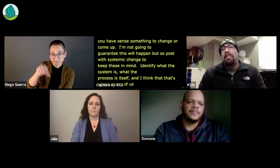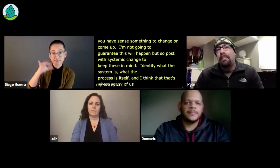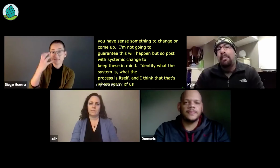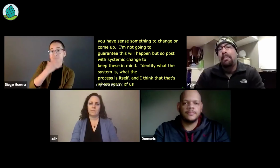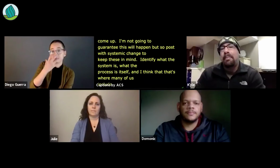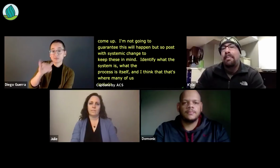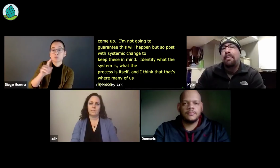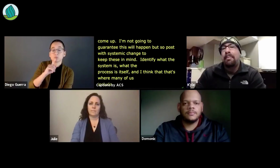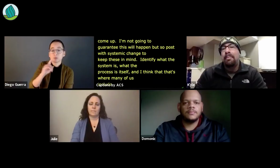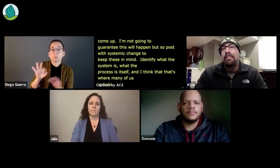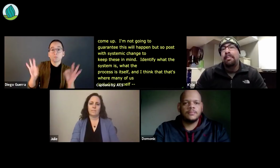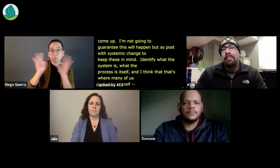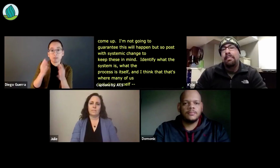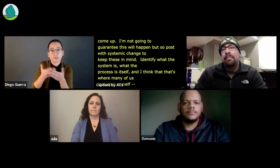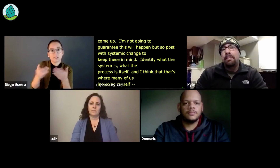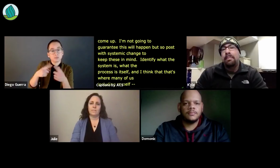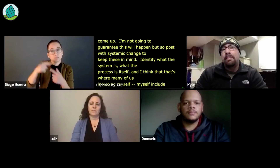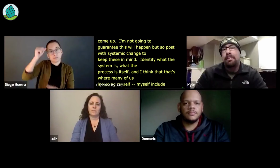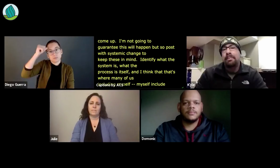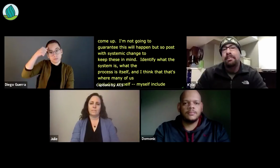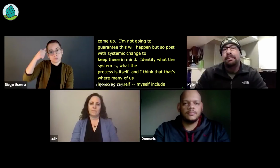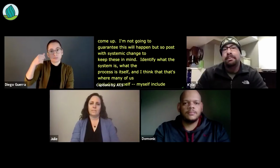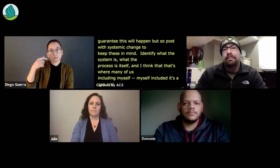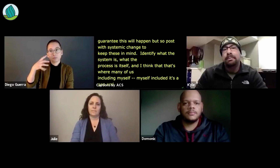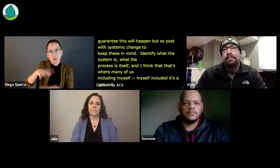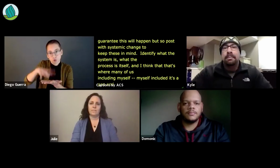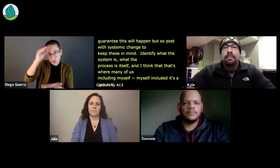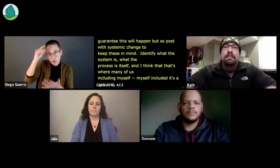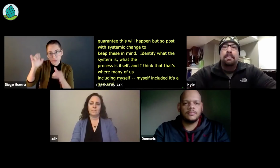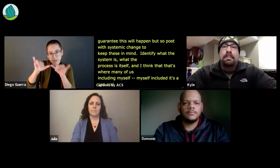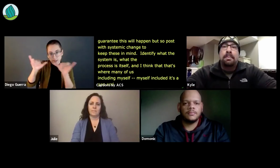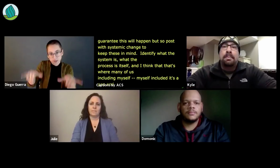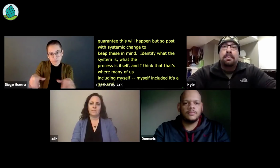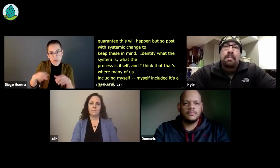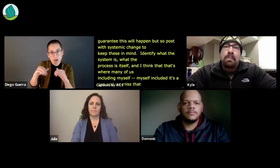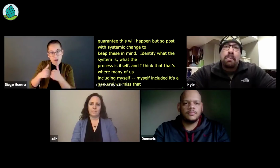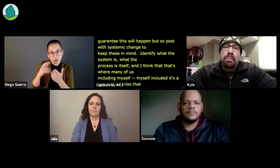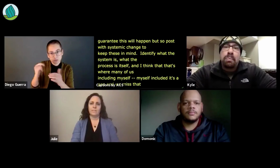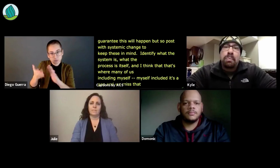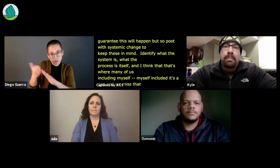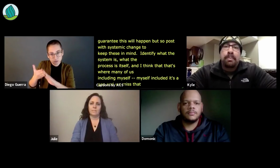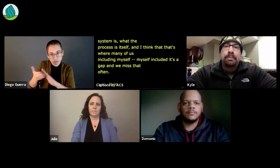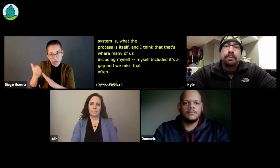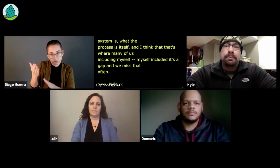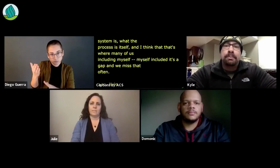Kyle, that is very critical that you mentioned. We do have to understand how the system works.